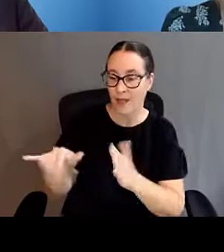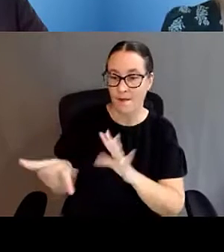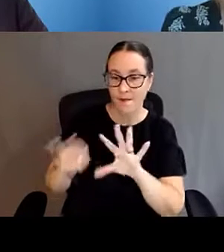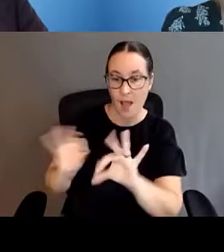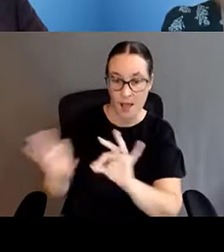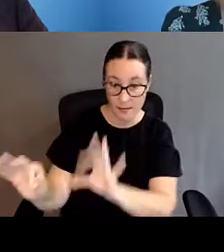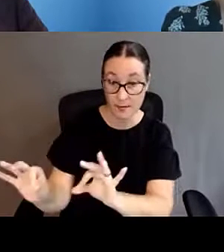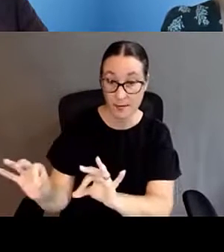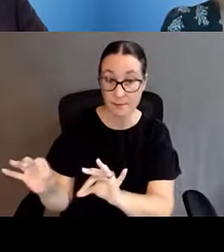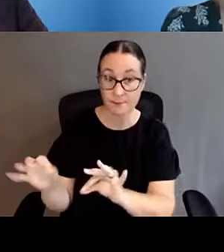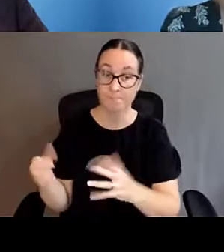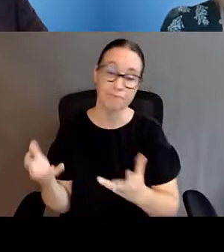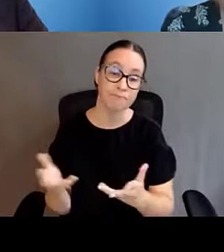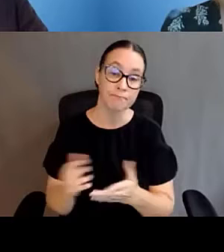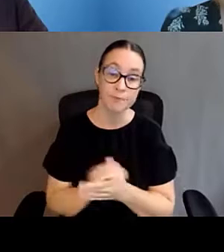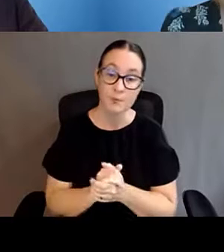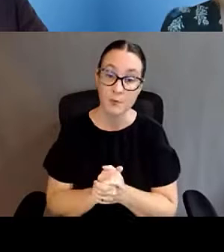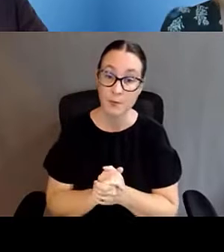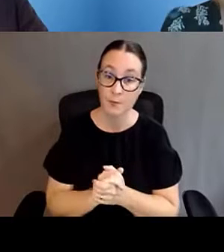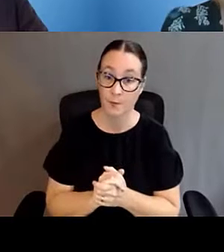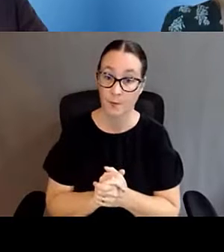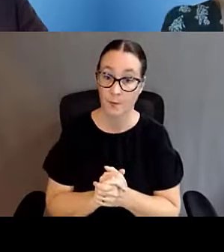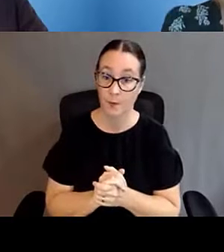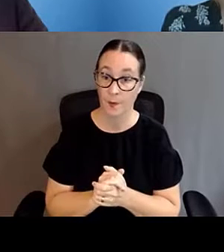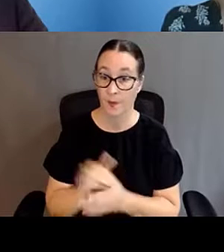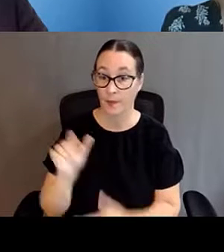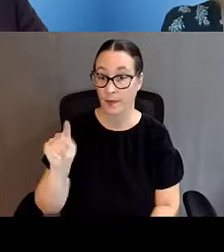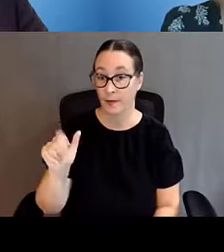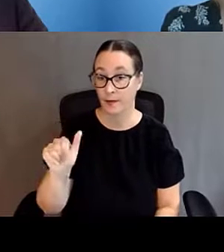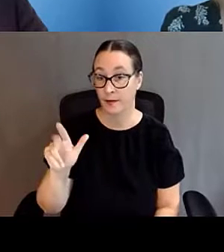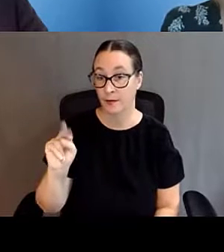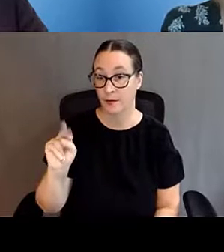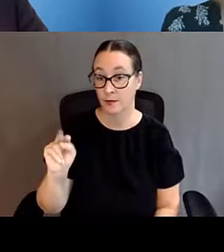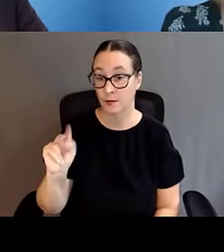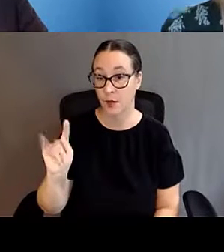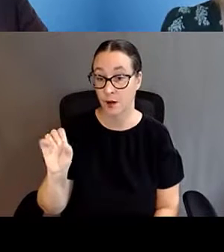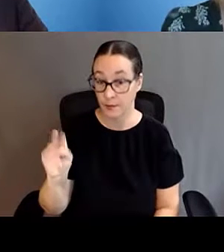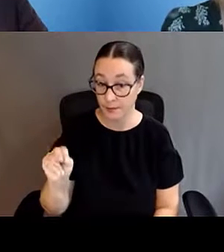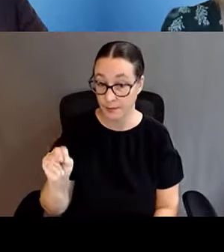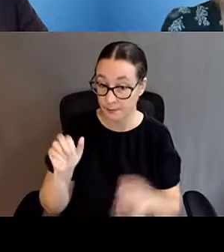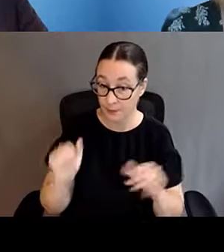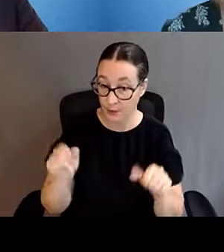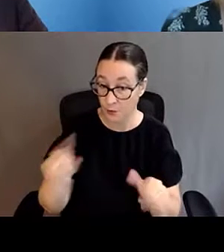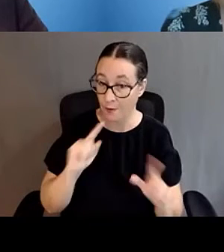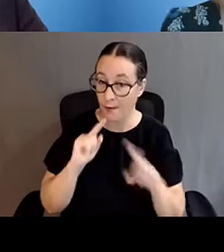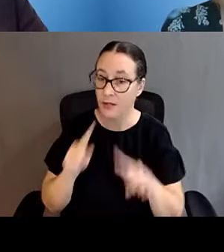Are there anything ... Taunton, can you speak to us about sort of what folks should consider